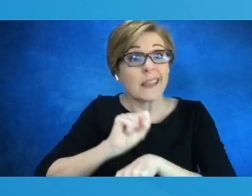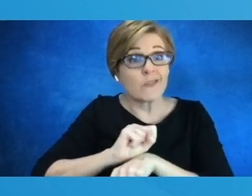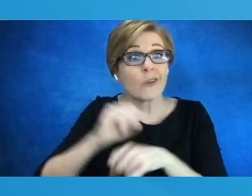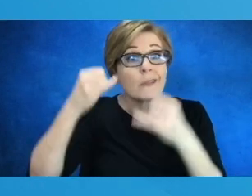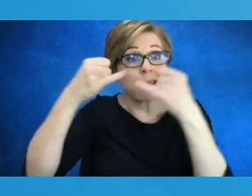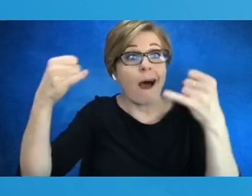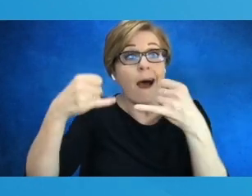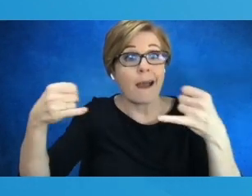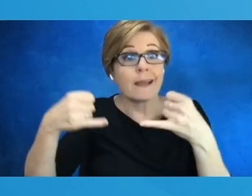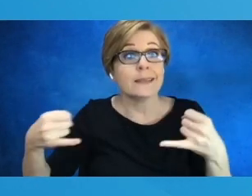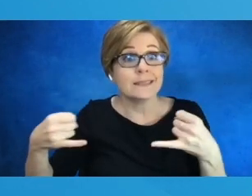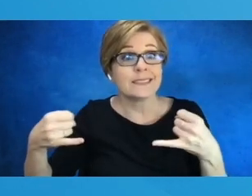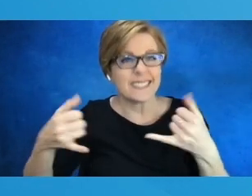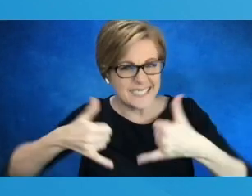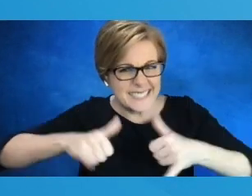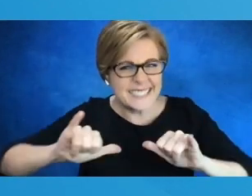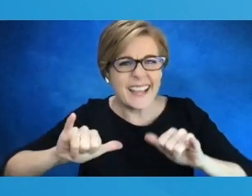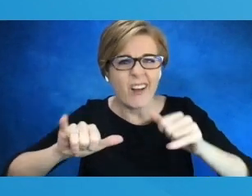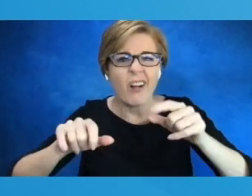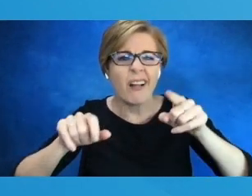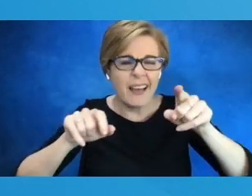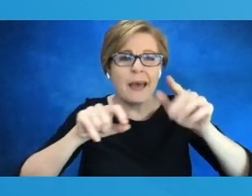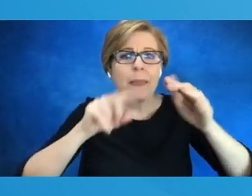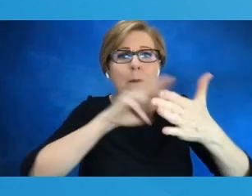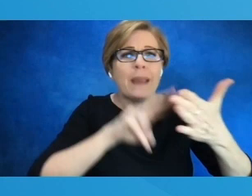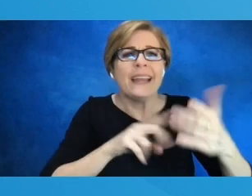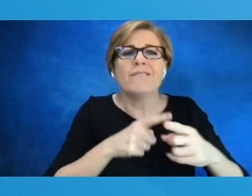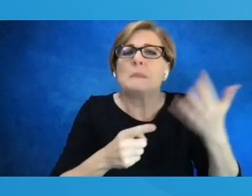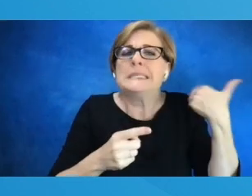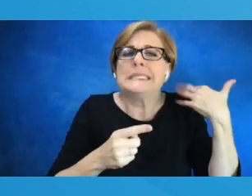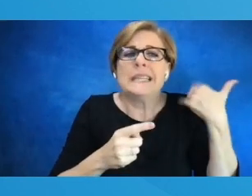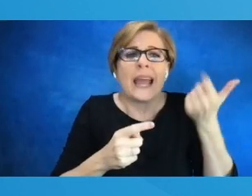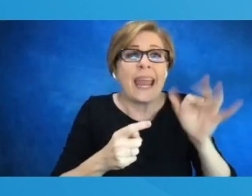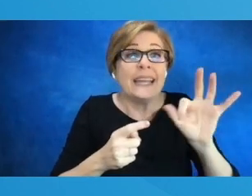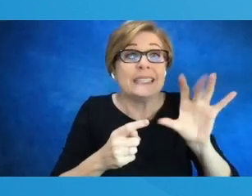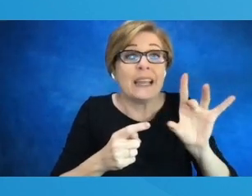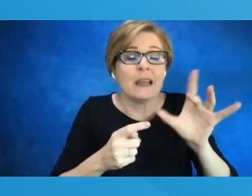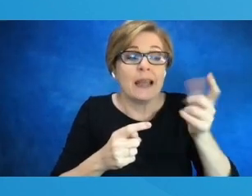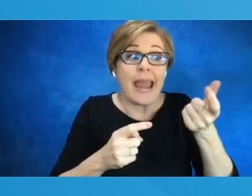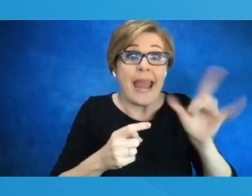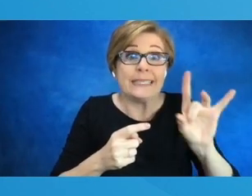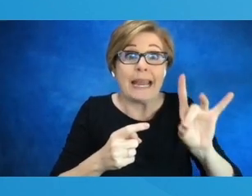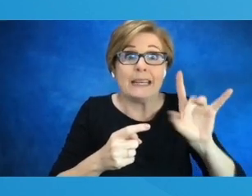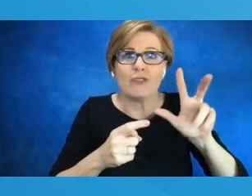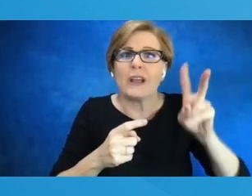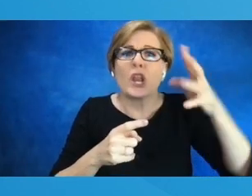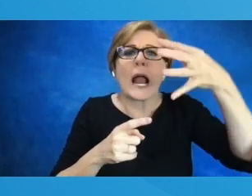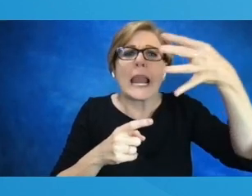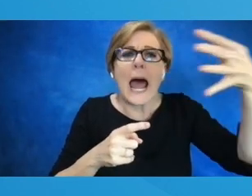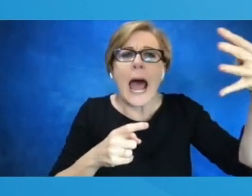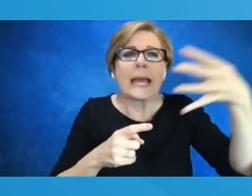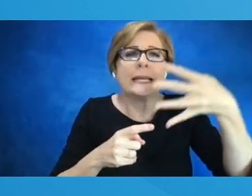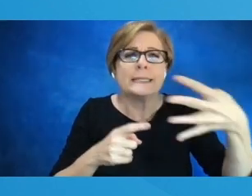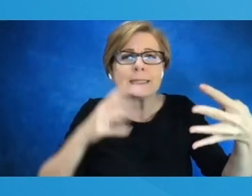of lines in the painting from 1883. I like this comments about kind of your eyes